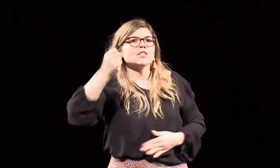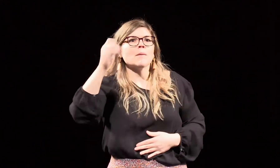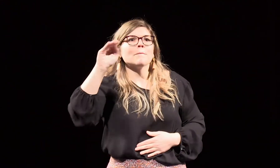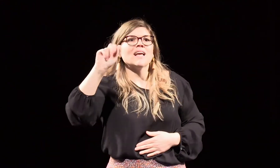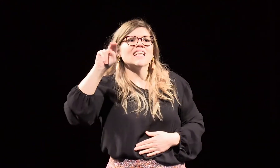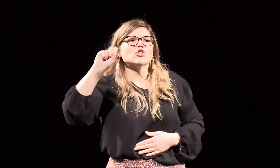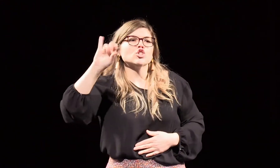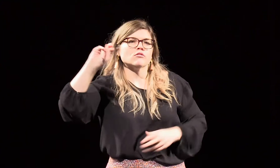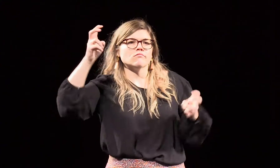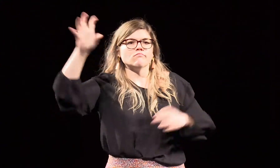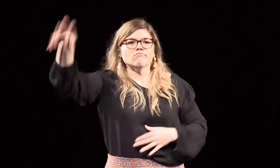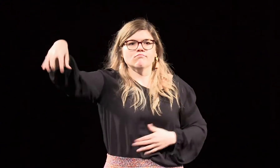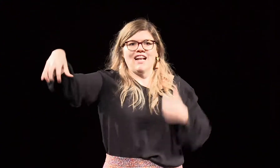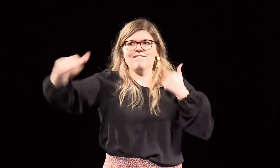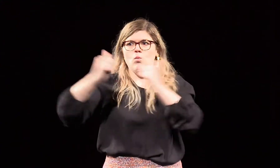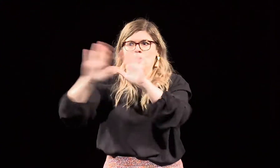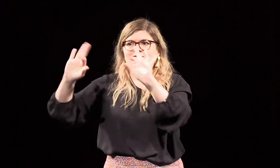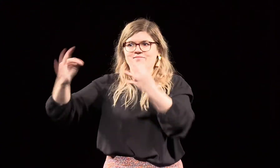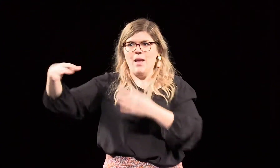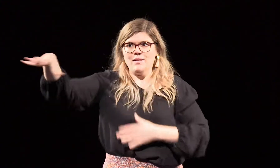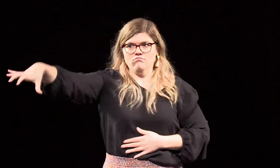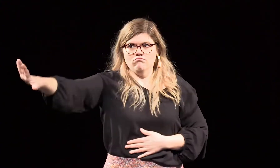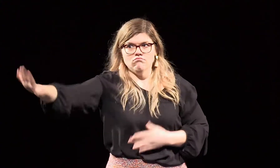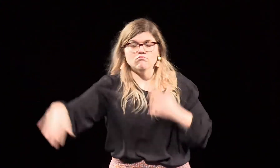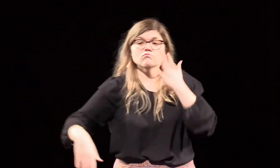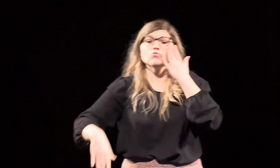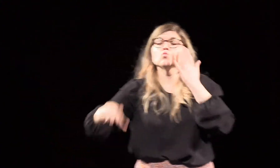meant that he lived in this big mansion with his family.